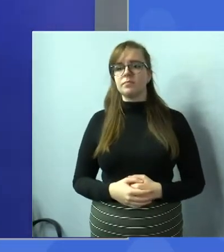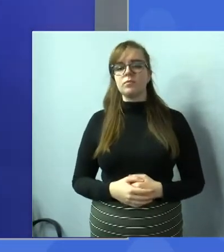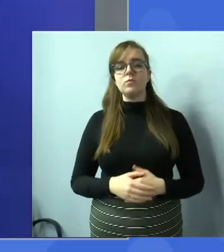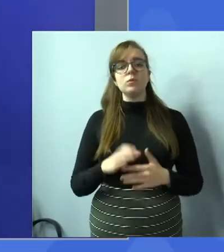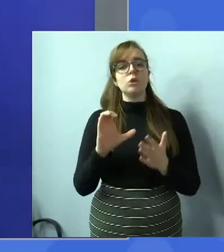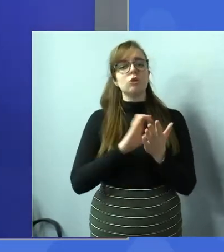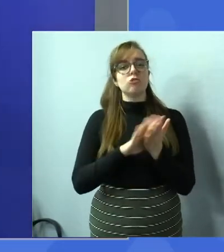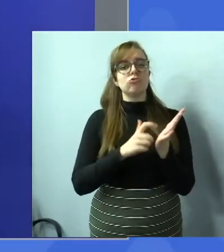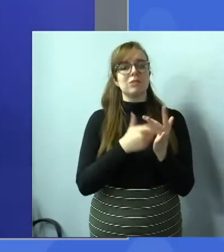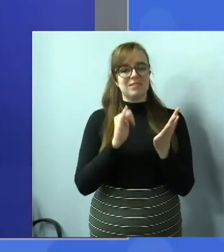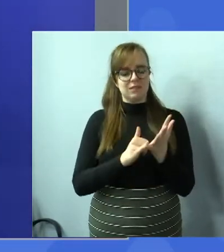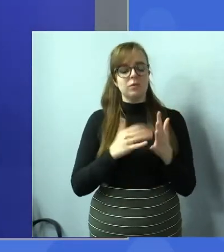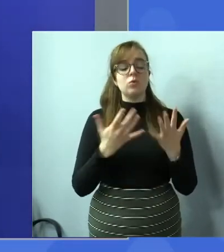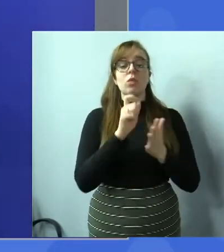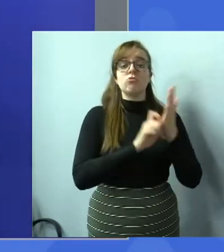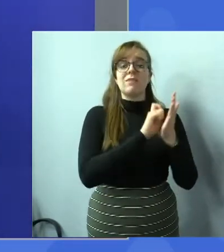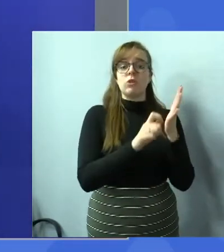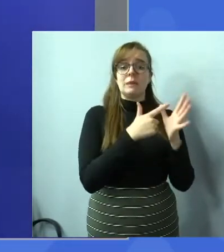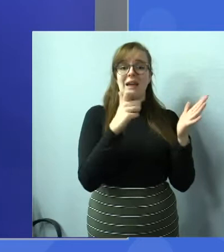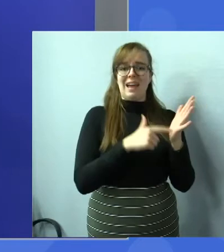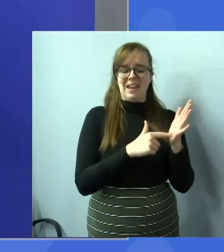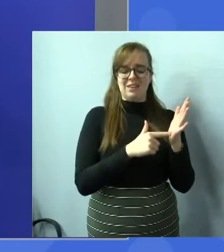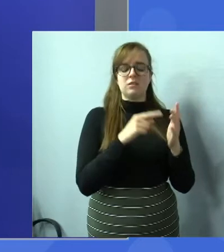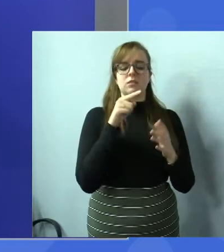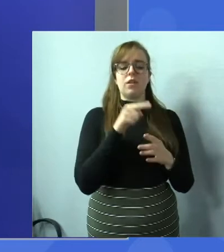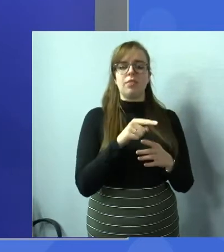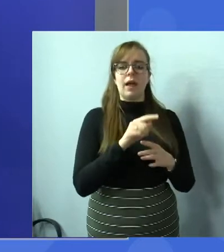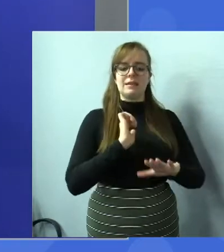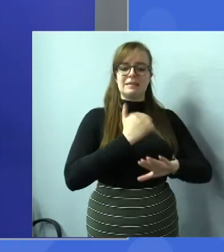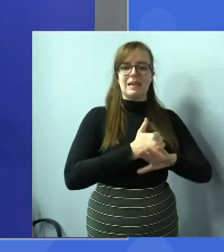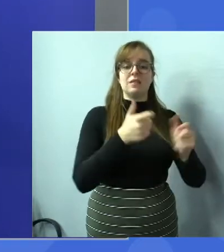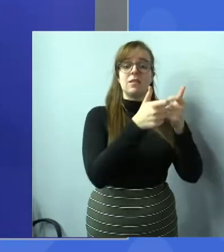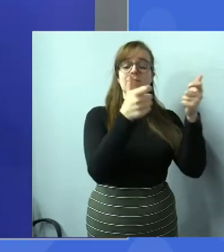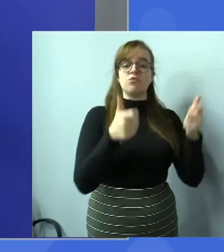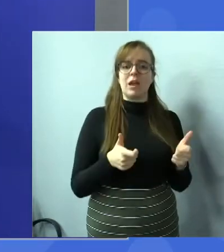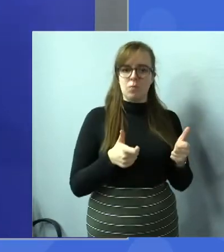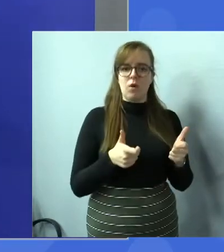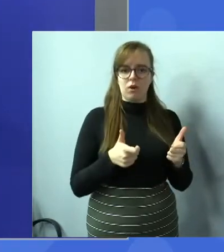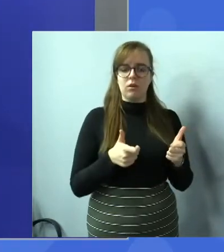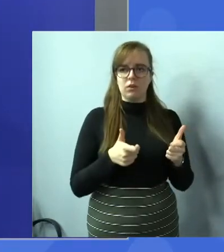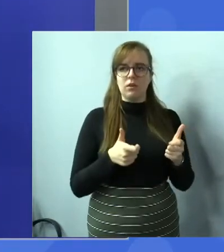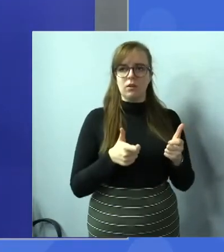referendums Act does is it sets the framework by which referendums generally